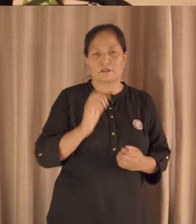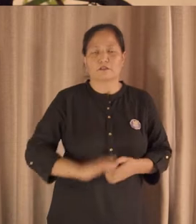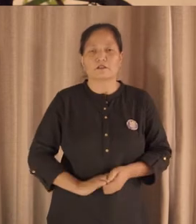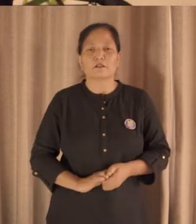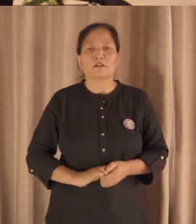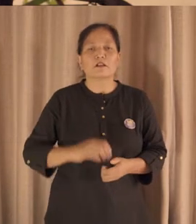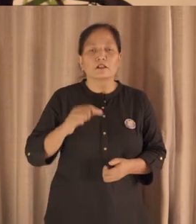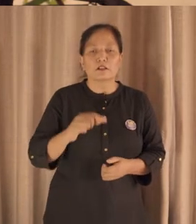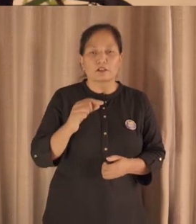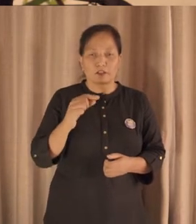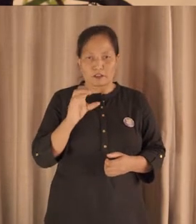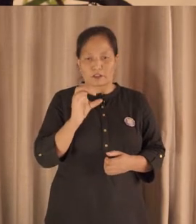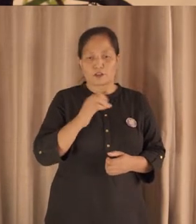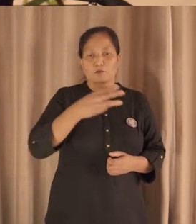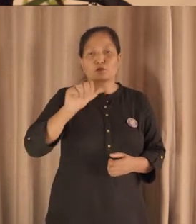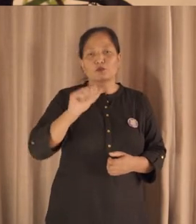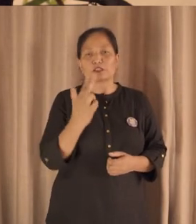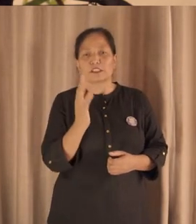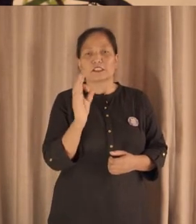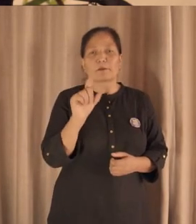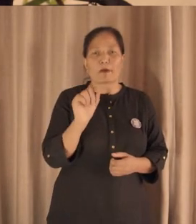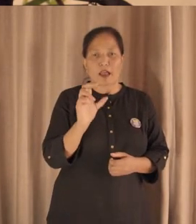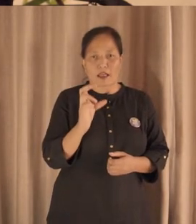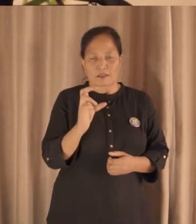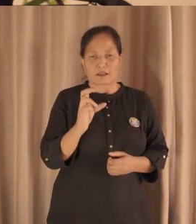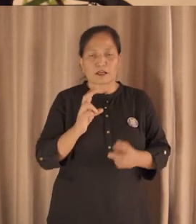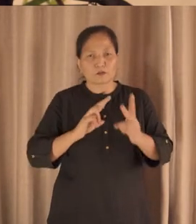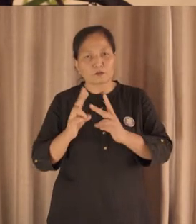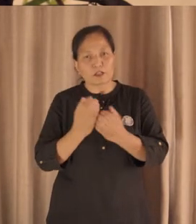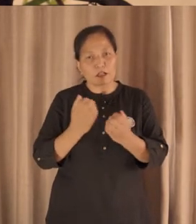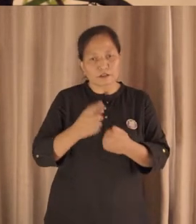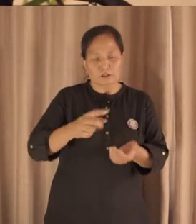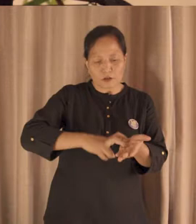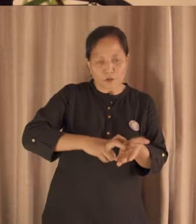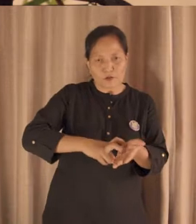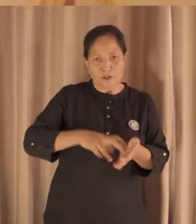been the same as yesterday, we cannot see the difference in the behavior and the working